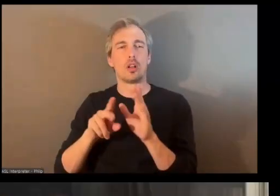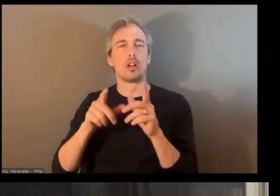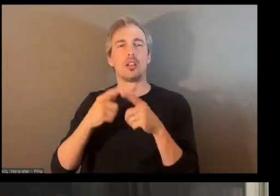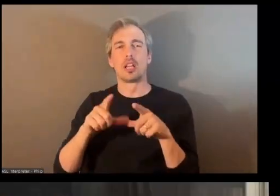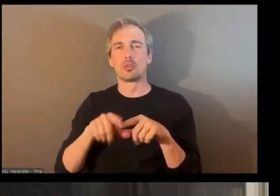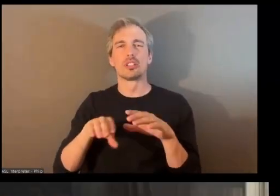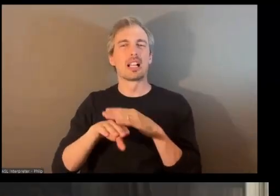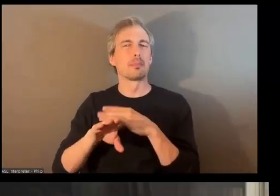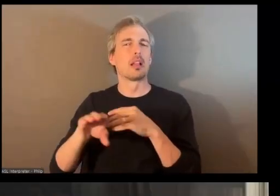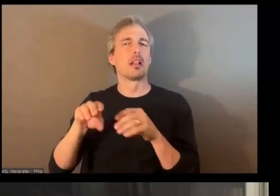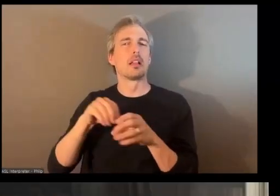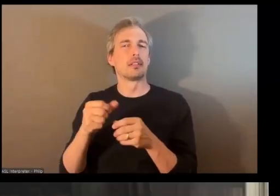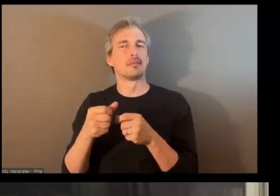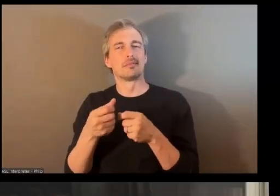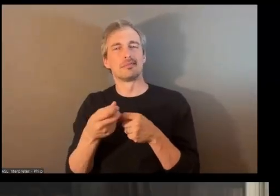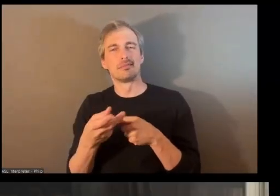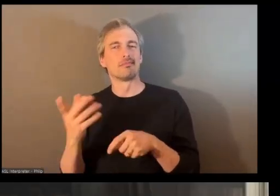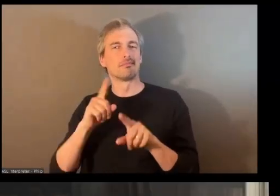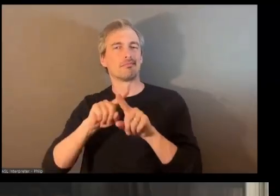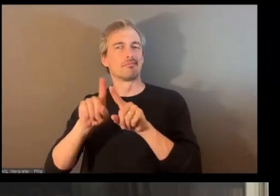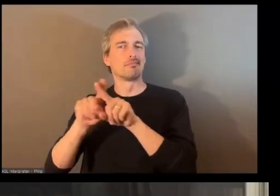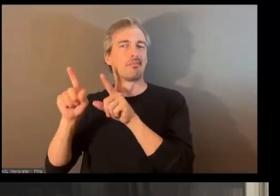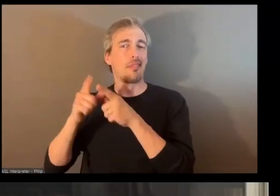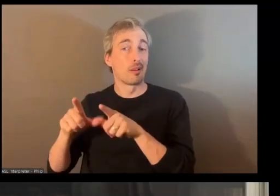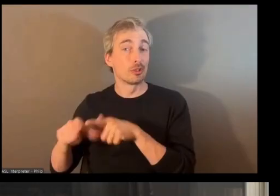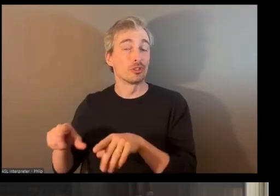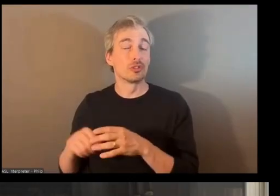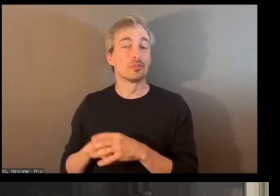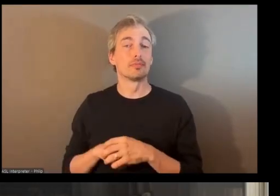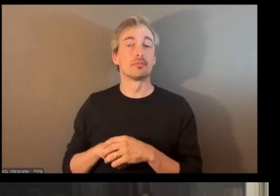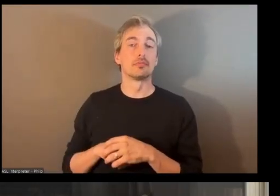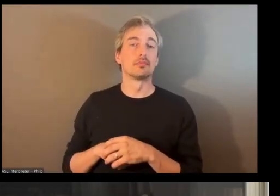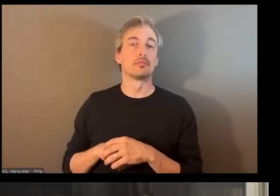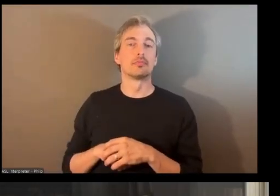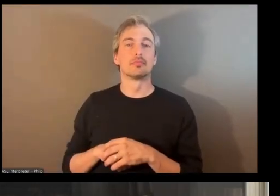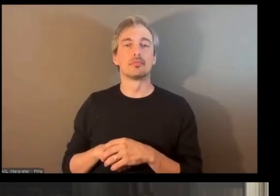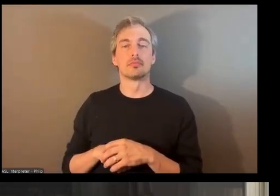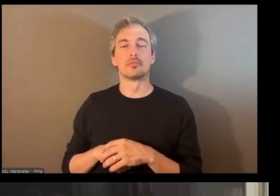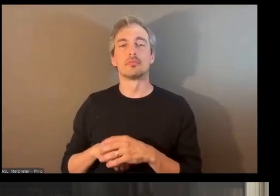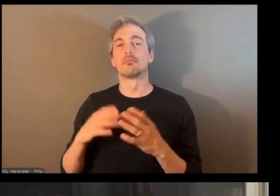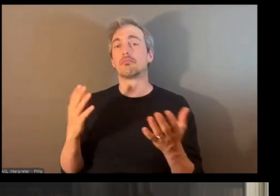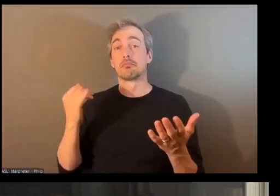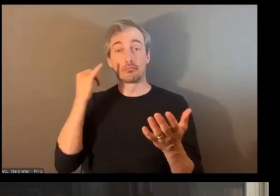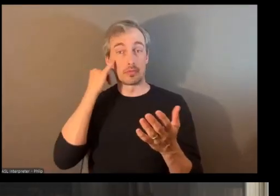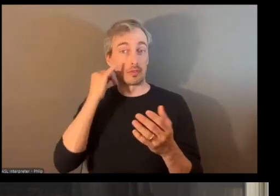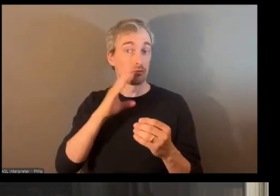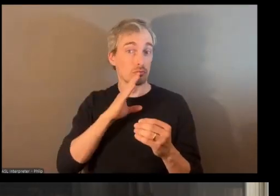Right? Yeah. Also, if we talk about multiple languages, here it's important to think... Like...